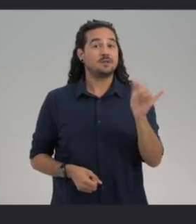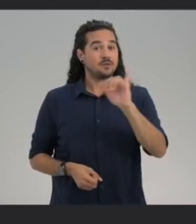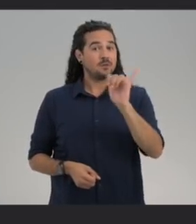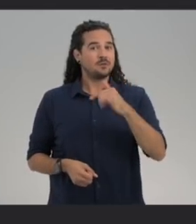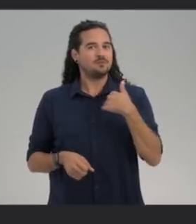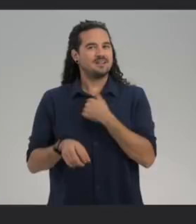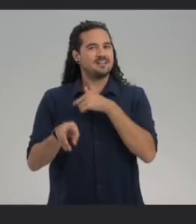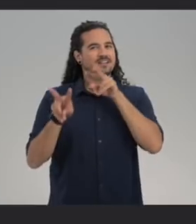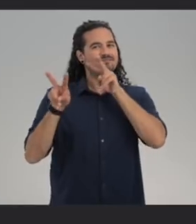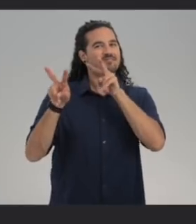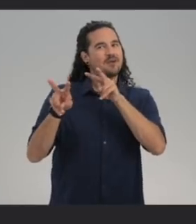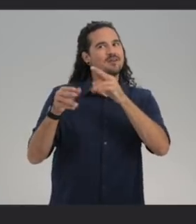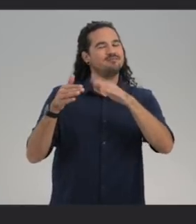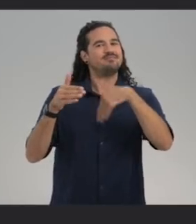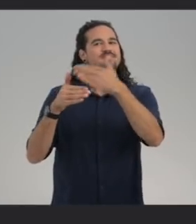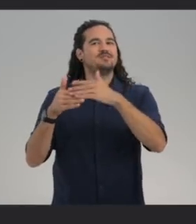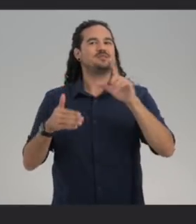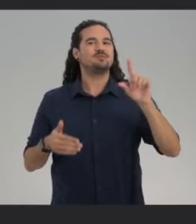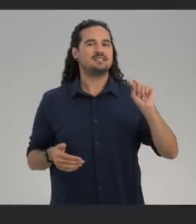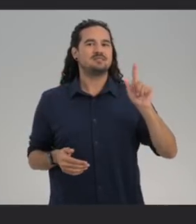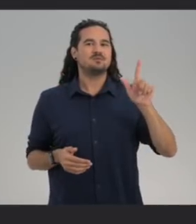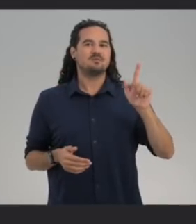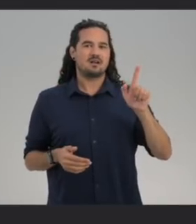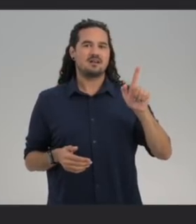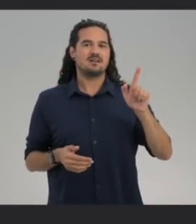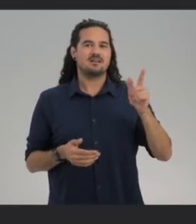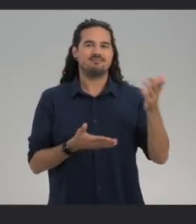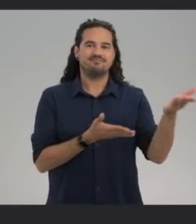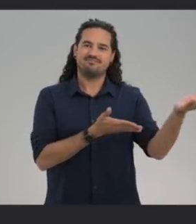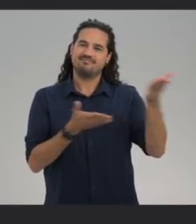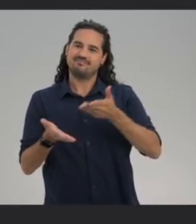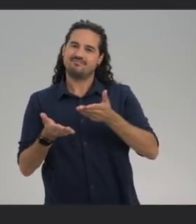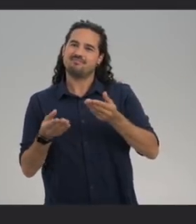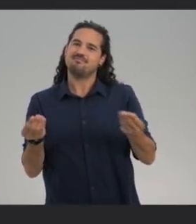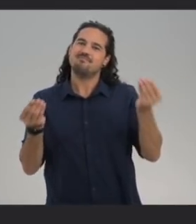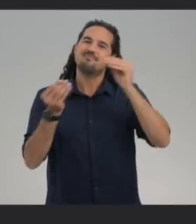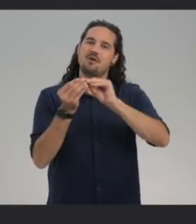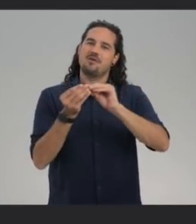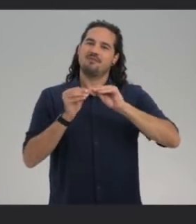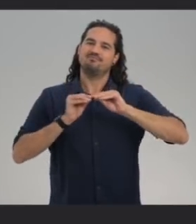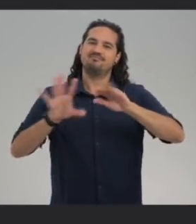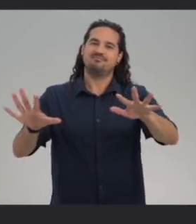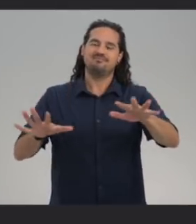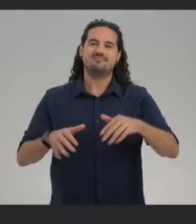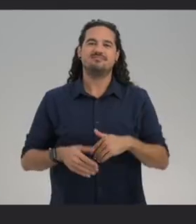We're also looking forward to 2021 and bringing even more amazing experiences to you.